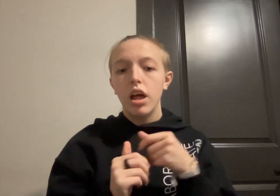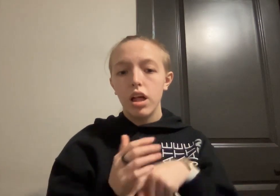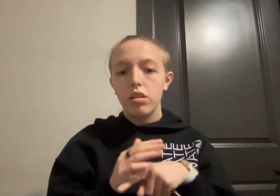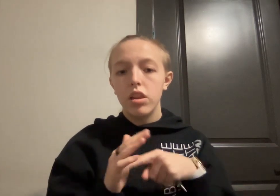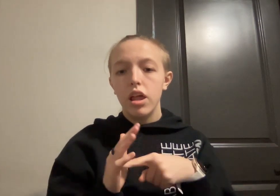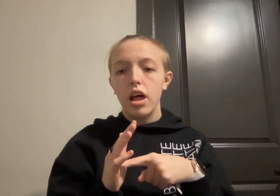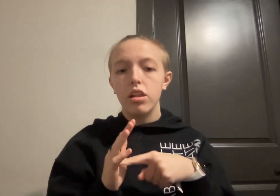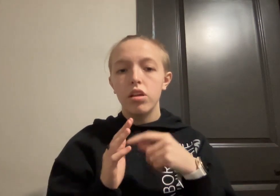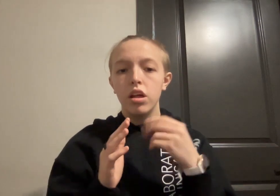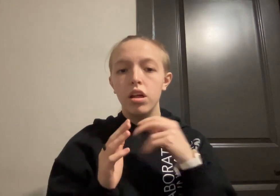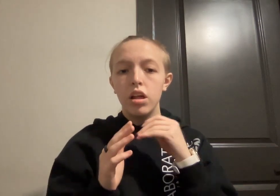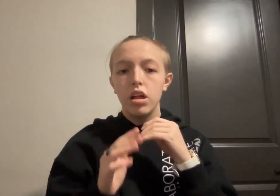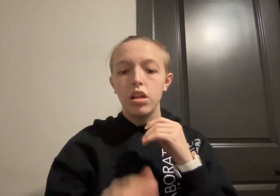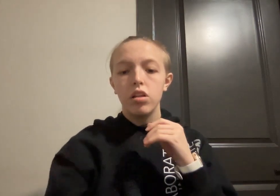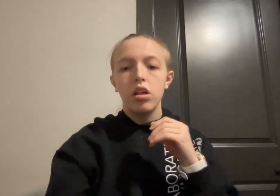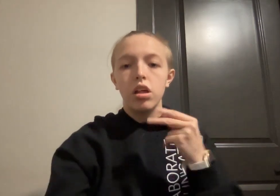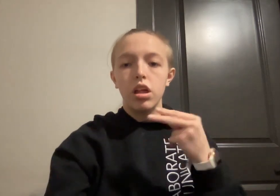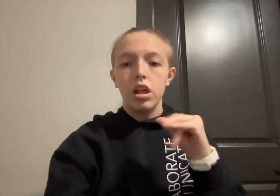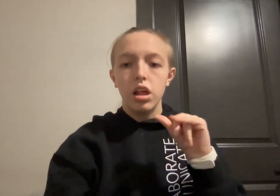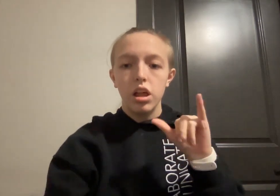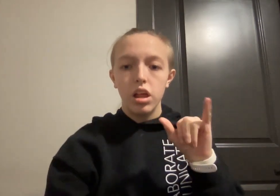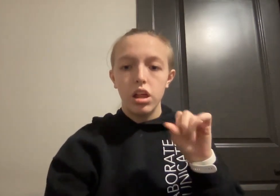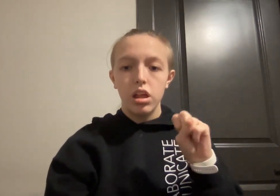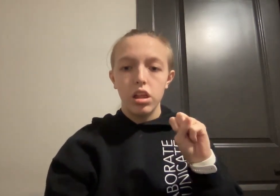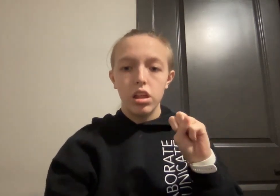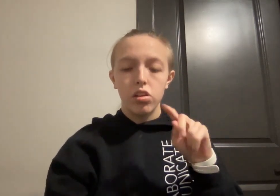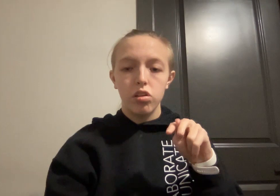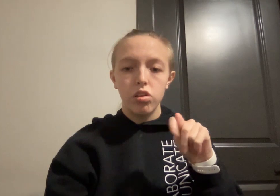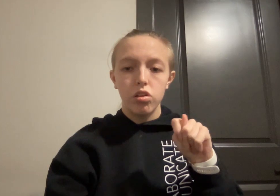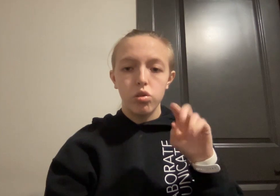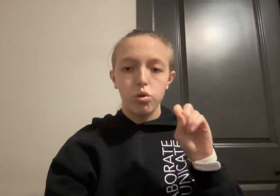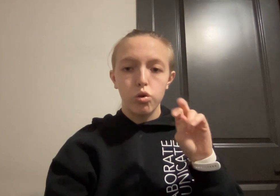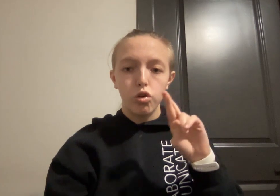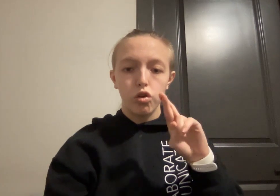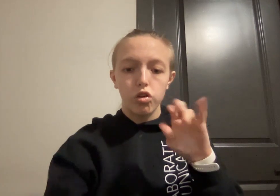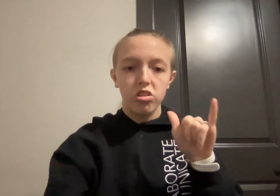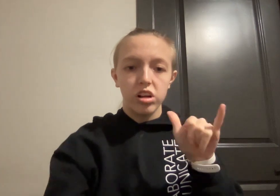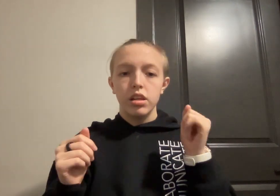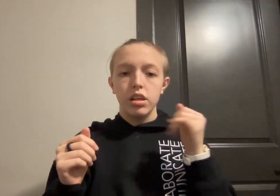And this history